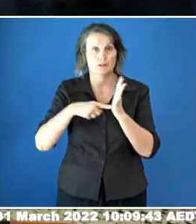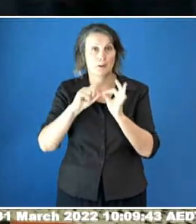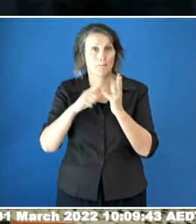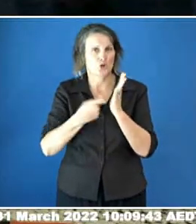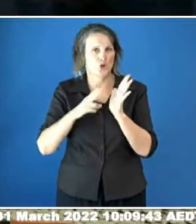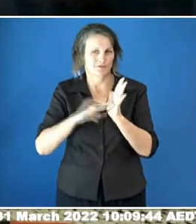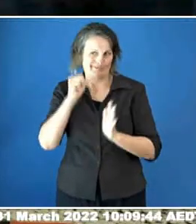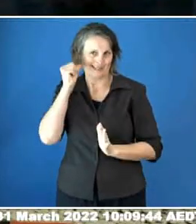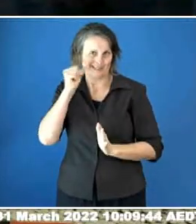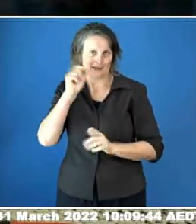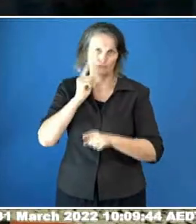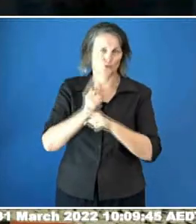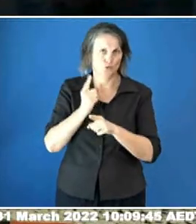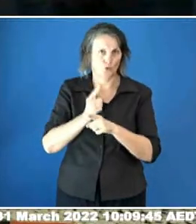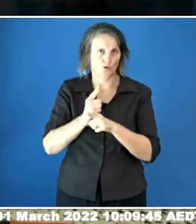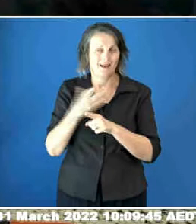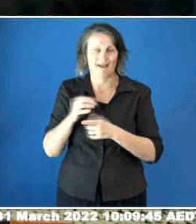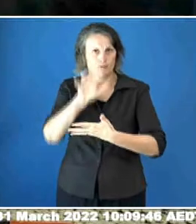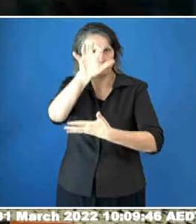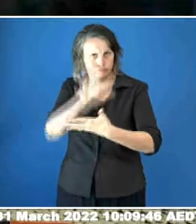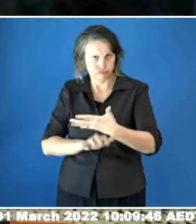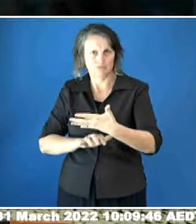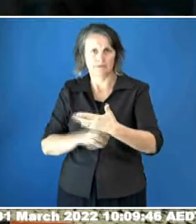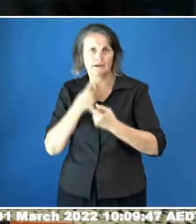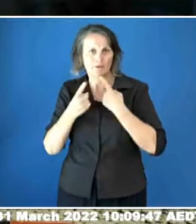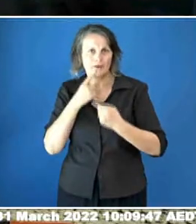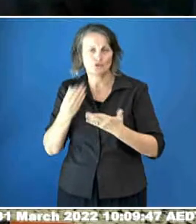If that could be marked as Exhibit 17.19.1.